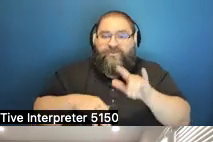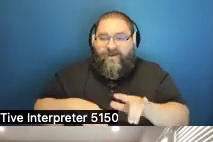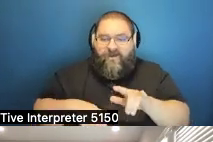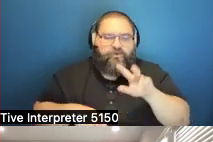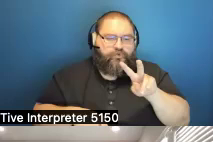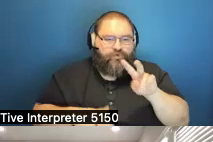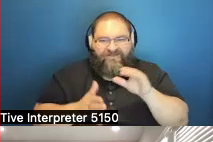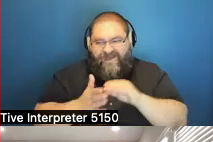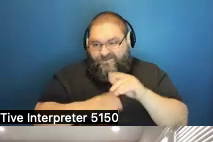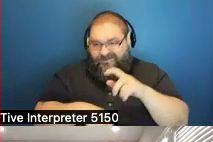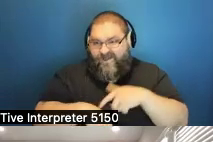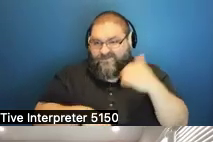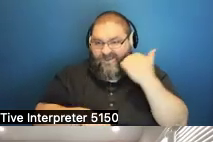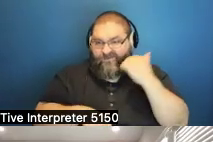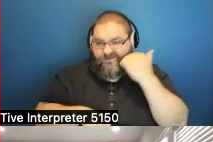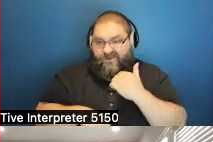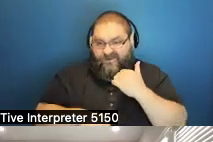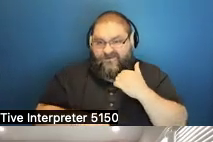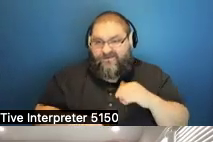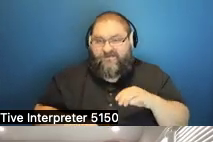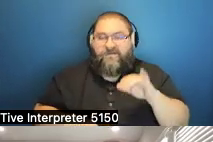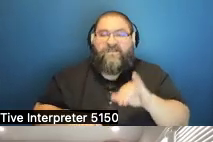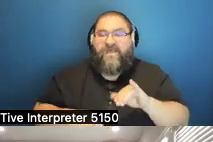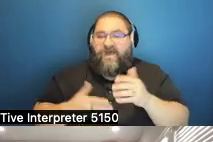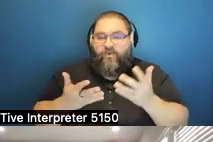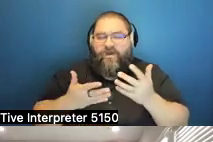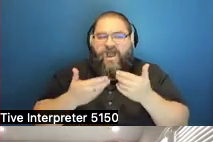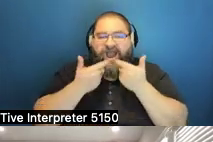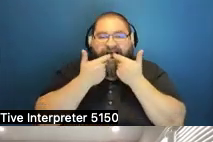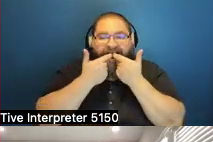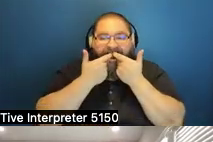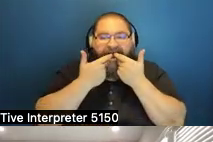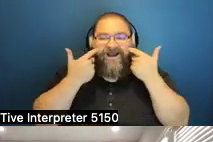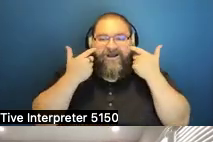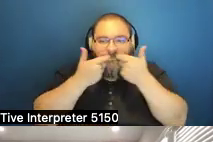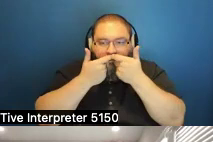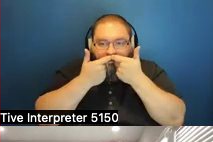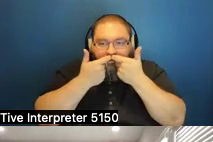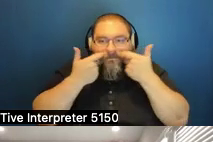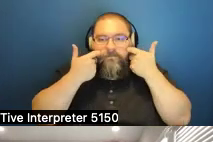19:43:08 How suspending the upper jaw… 19:43:10 creating a blog, you should structure.